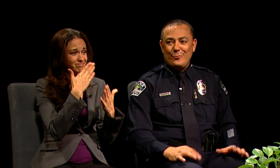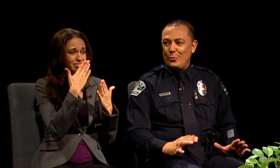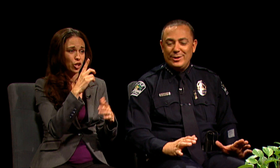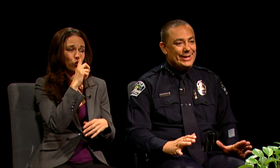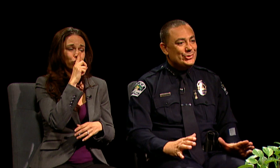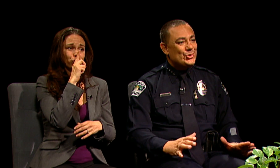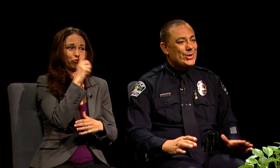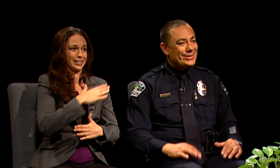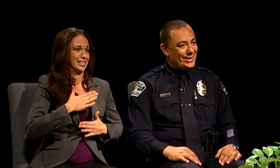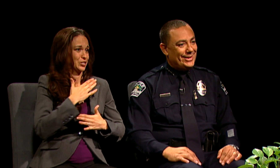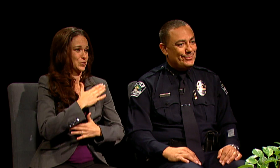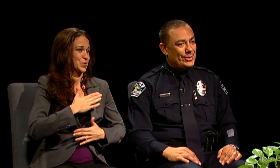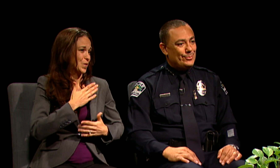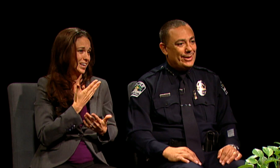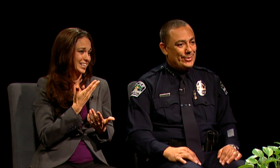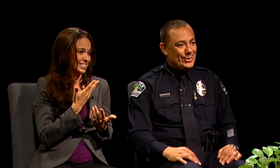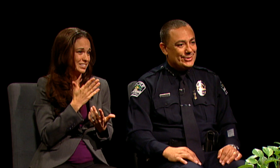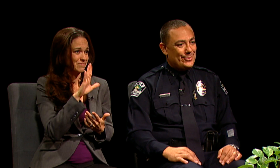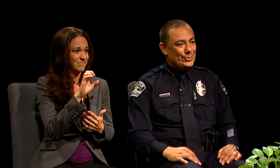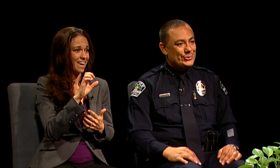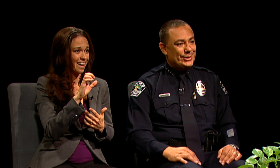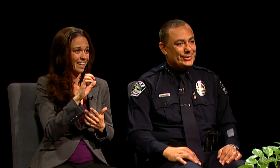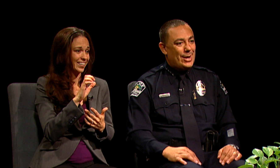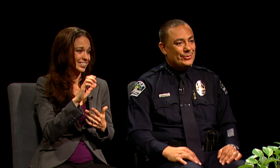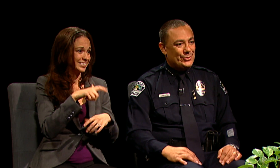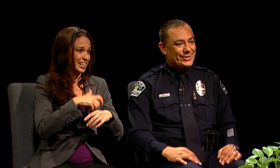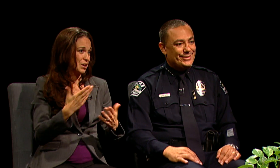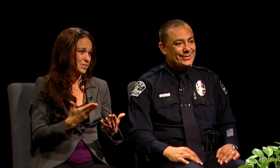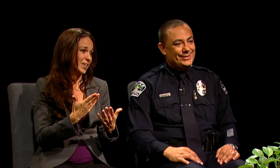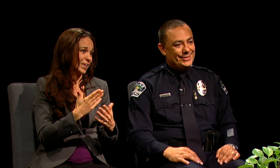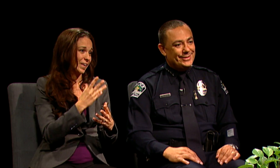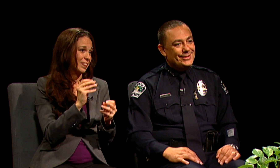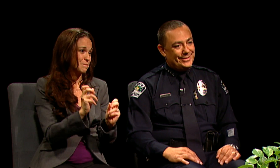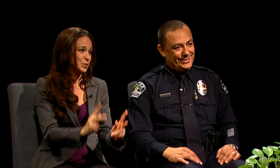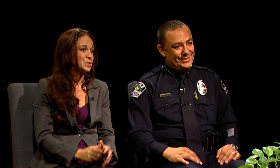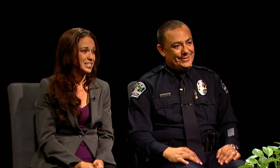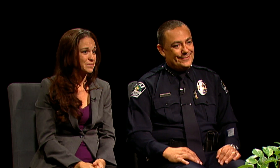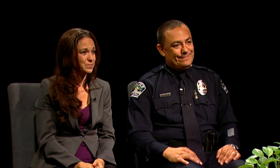I'VE REALLY ENJOYED MY APPEARANCE AND I APPRECIATE THE OPPORTUNITY.